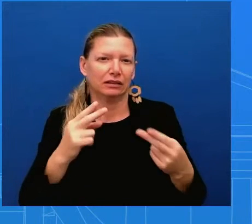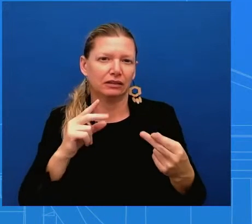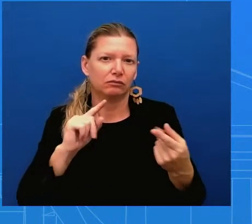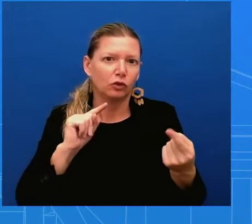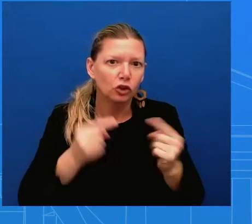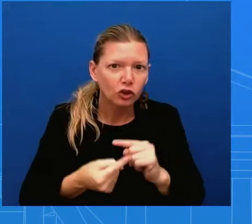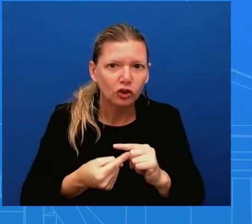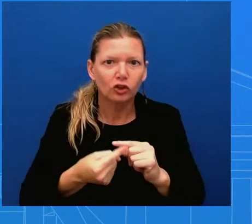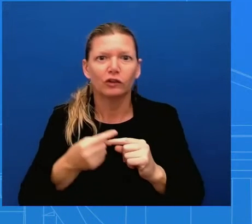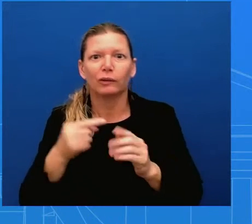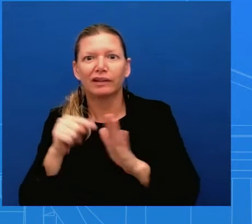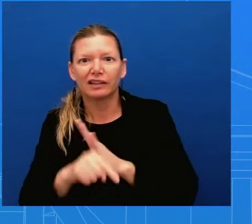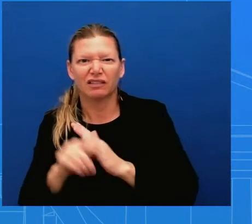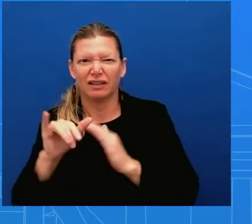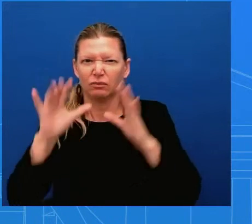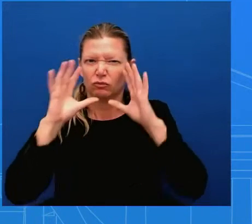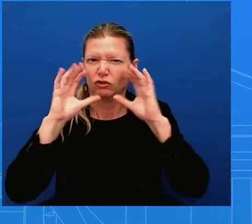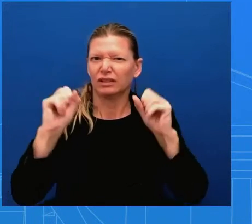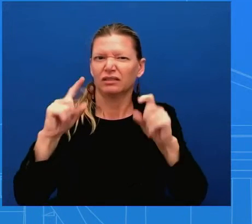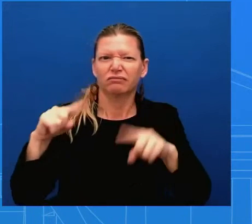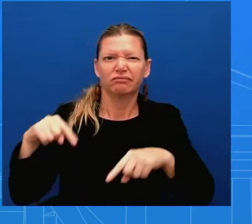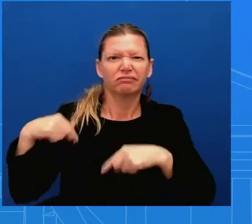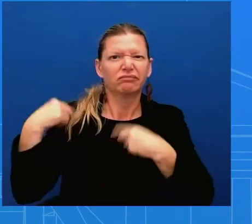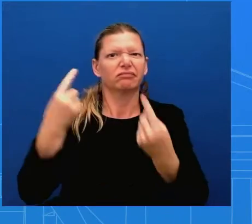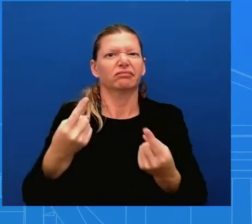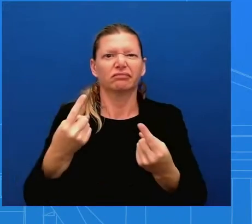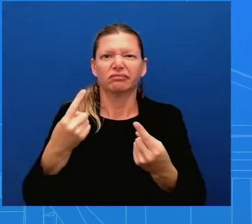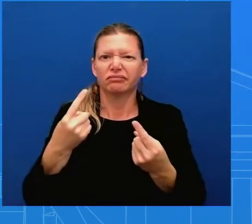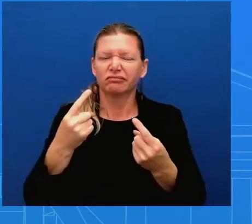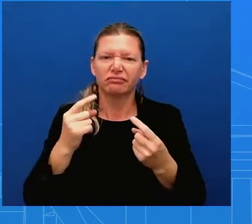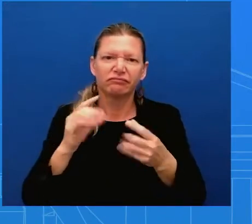as well, and is directly engaged with the Israelis on too. The Press: But you know there are people who are protesting